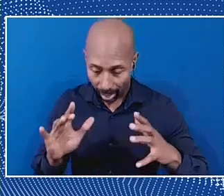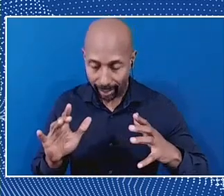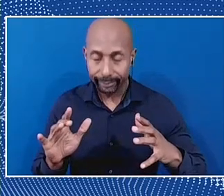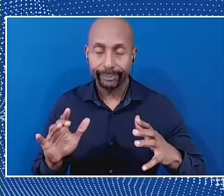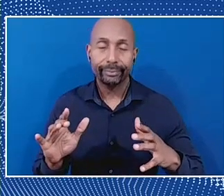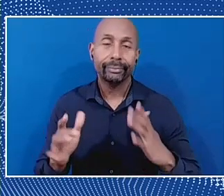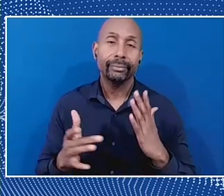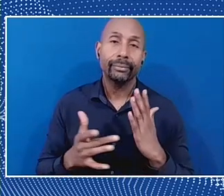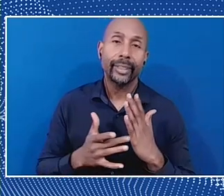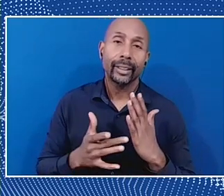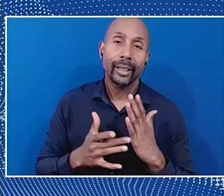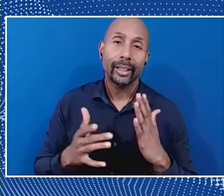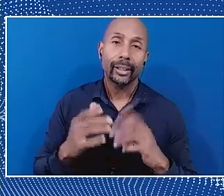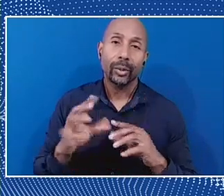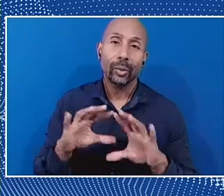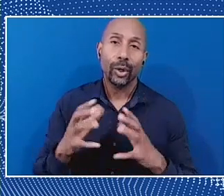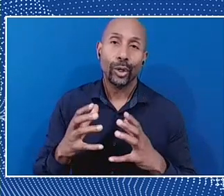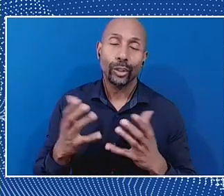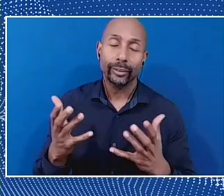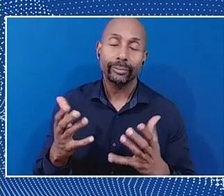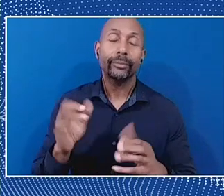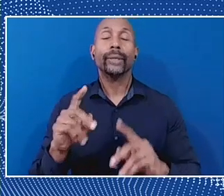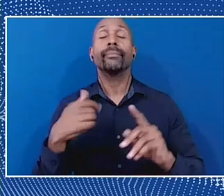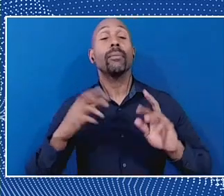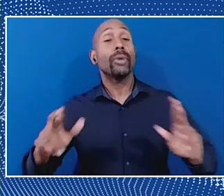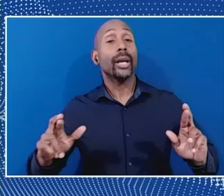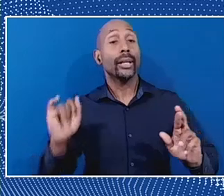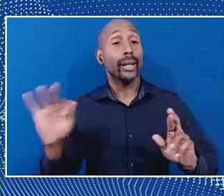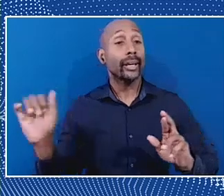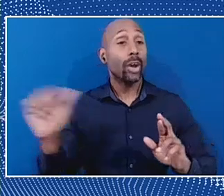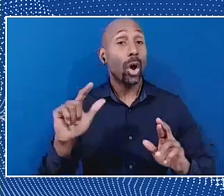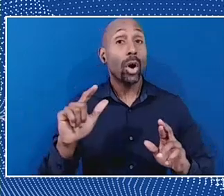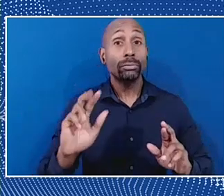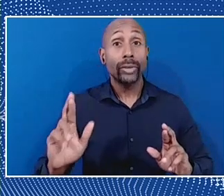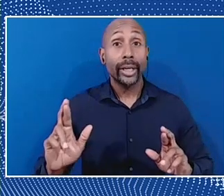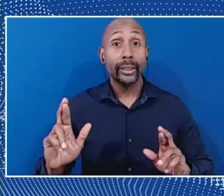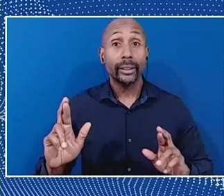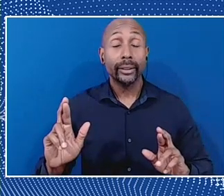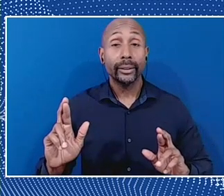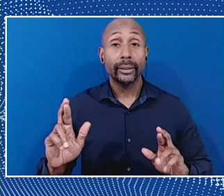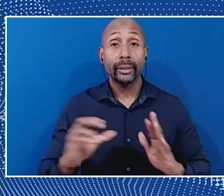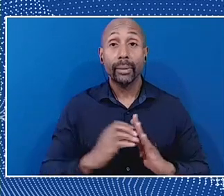ahead and get started with paragraph D. I believe the screen is being shared.